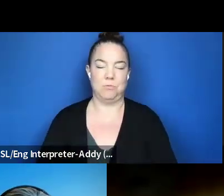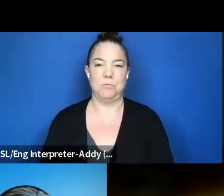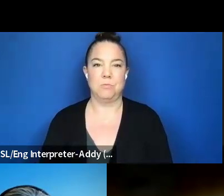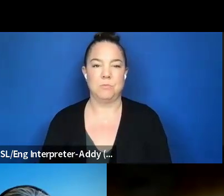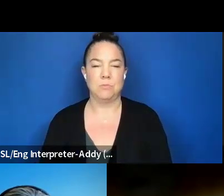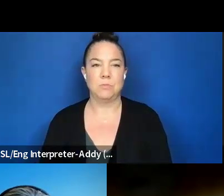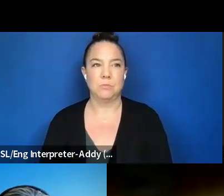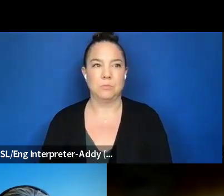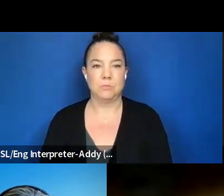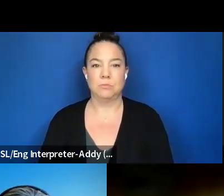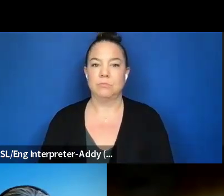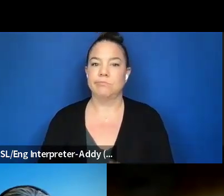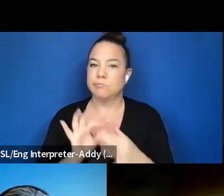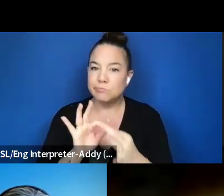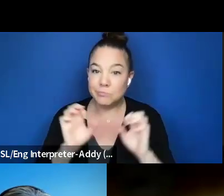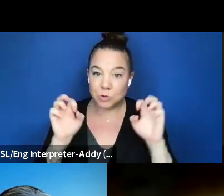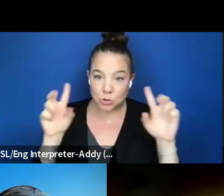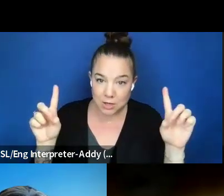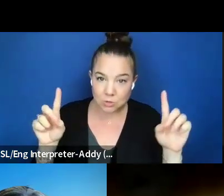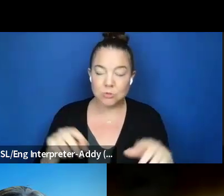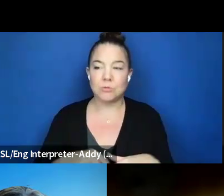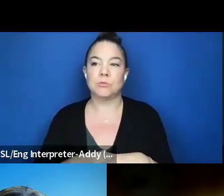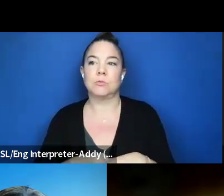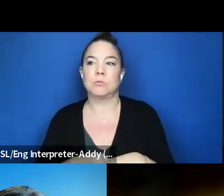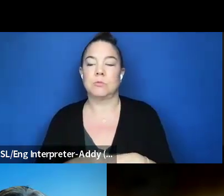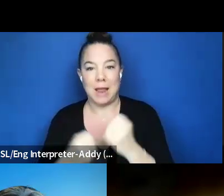Elissa w/ APRIL: with education and and advocacy.